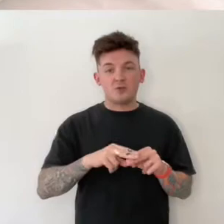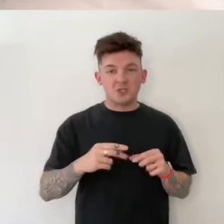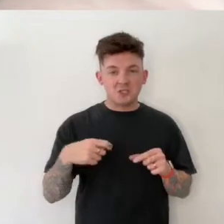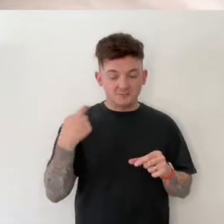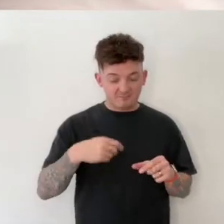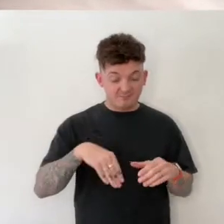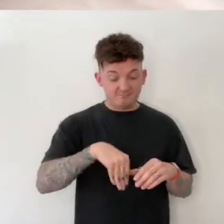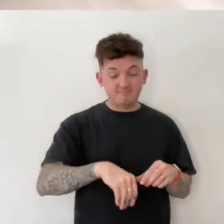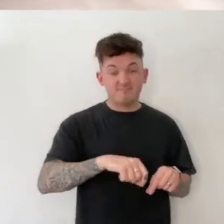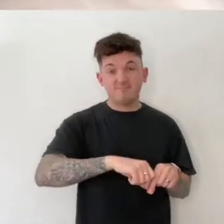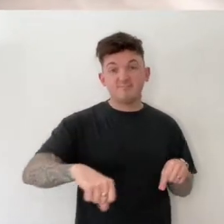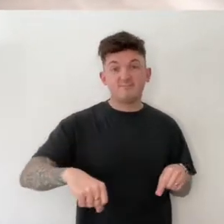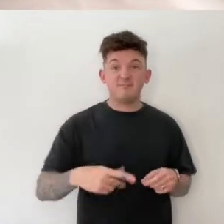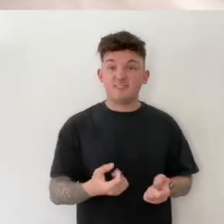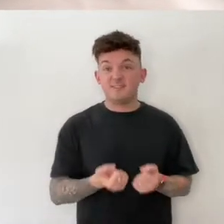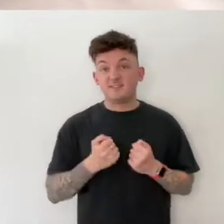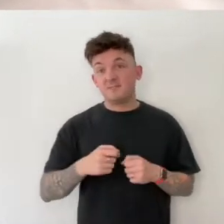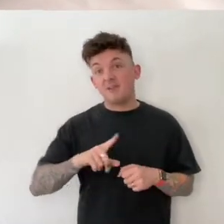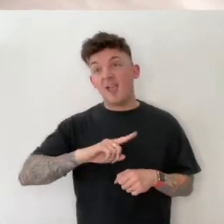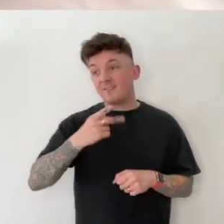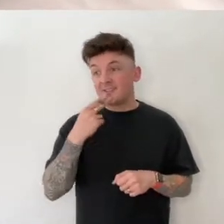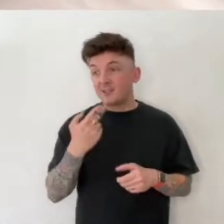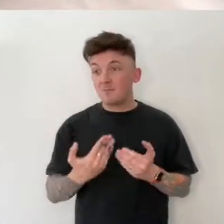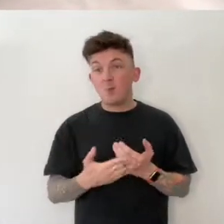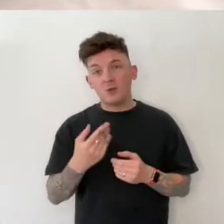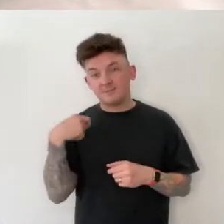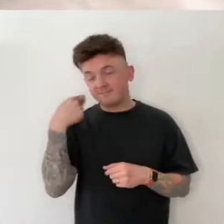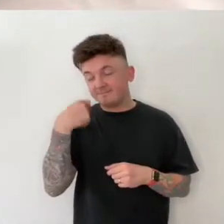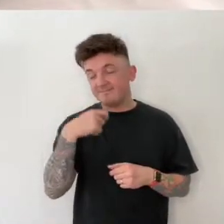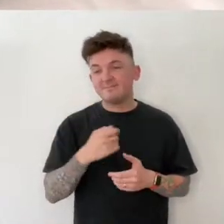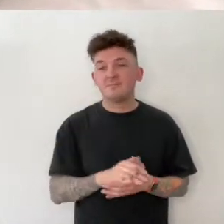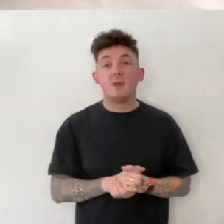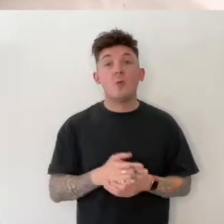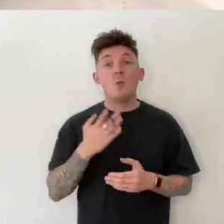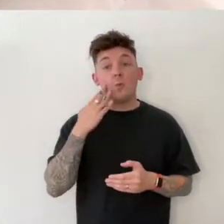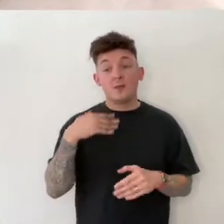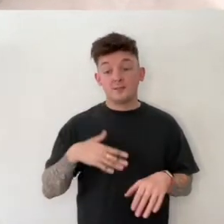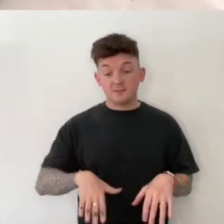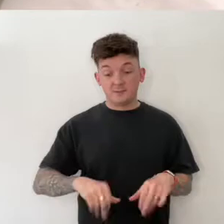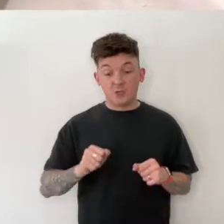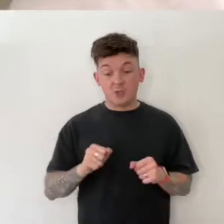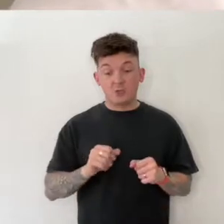in the early days of transition my beard grew so quickly i was having to shave twice or